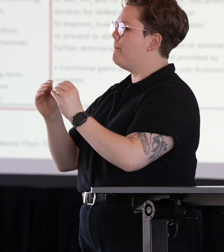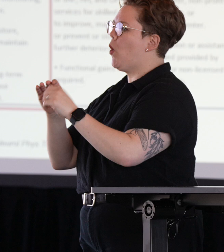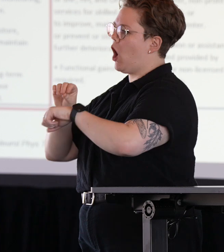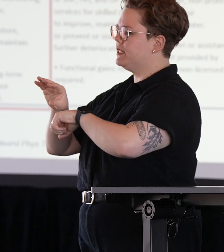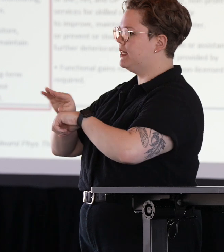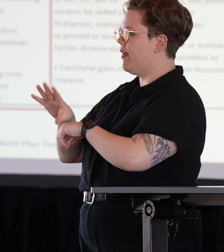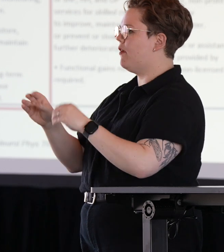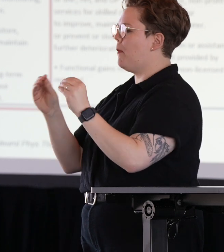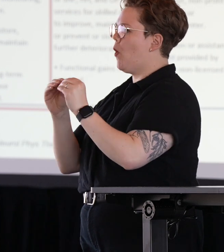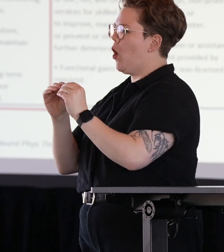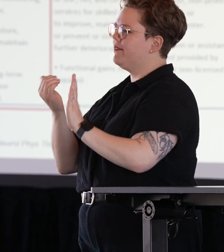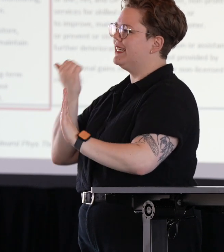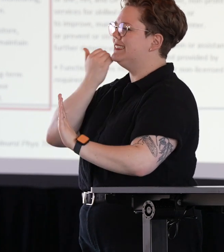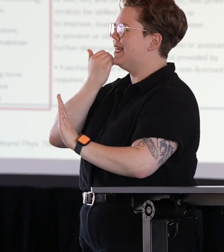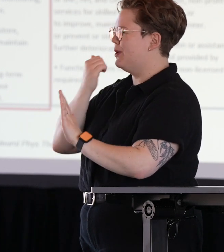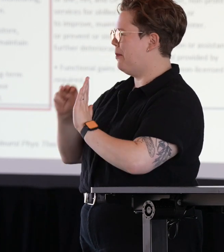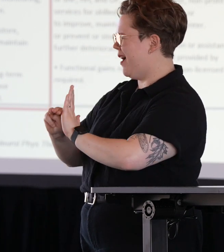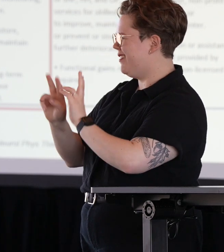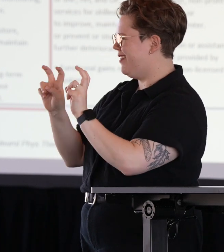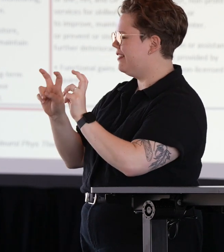dental model, if you would, you're going maybe one to four